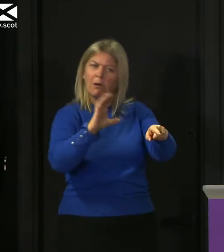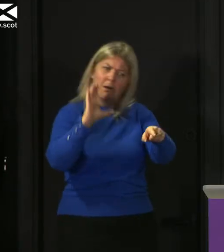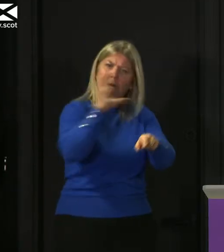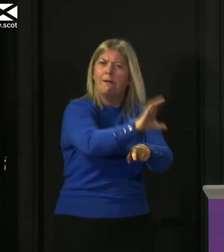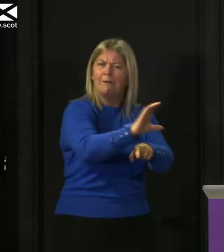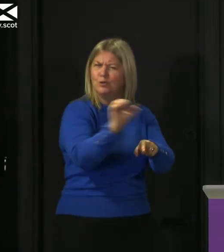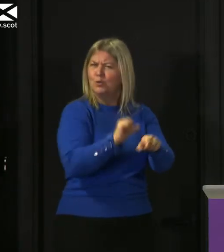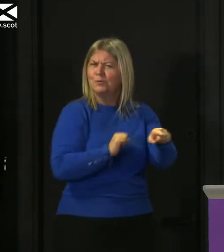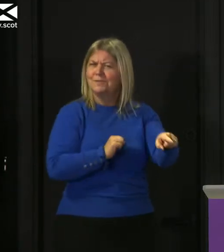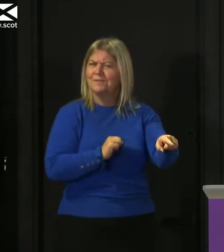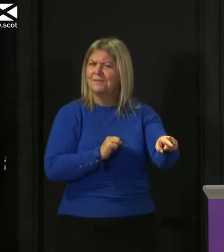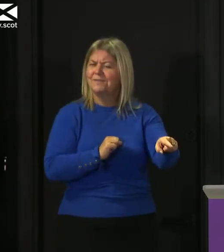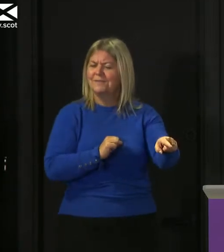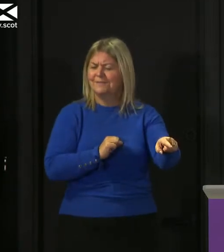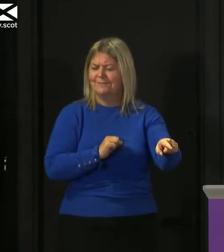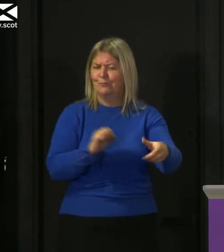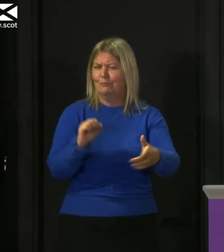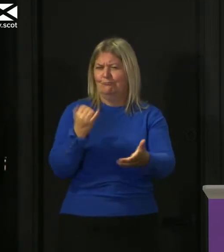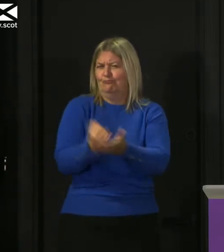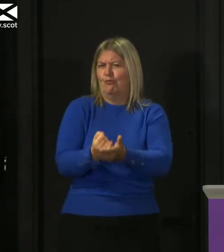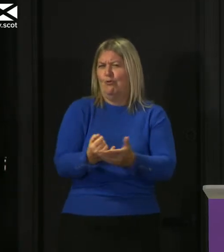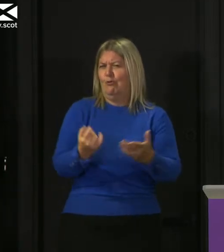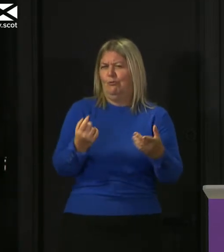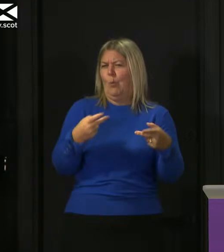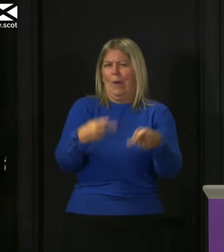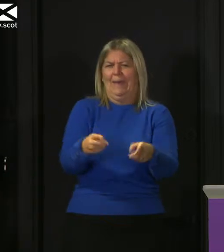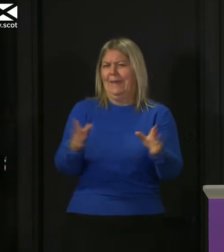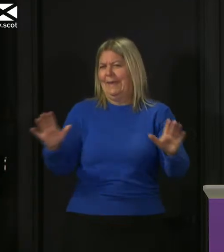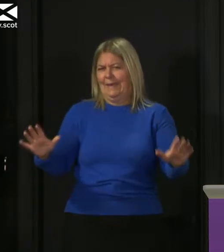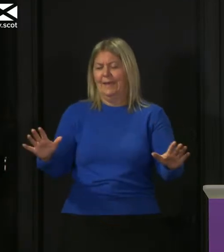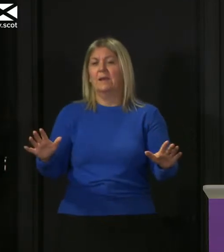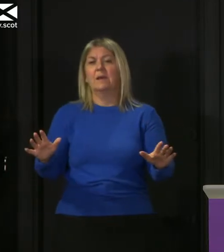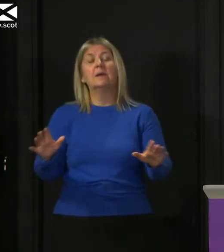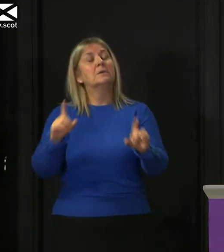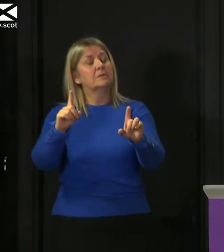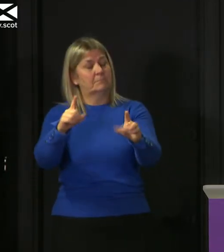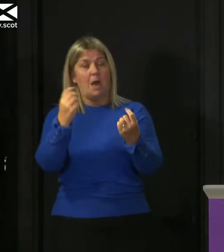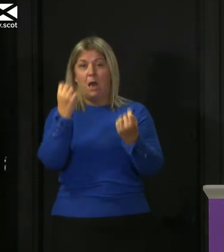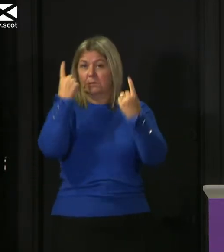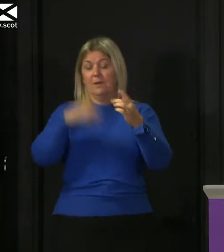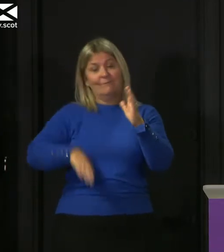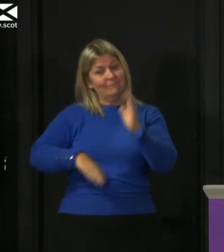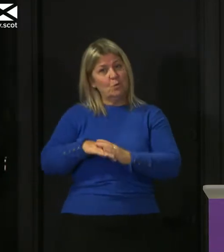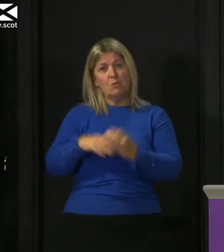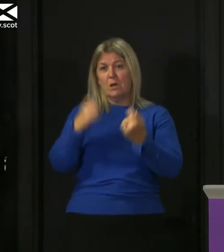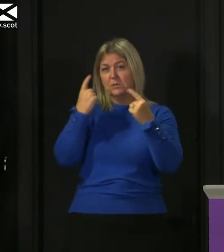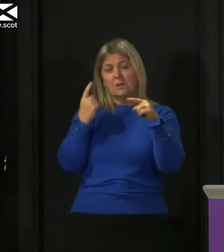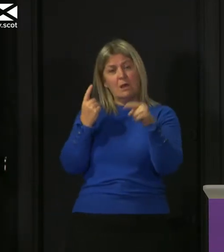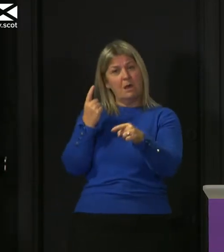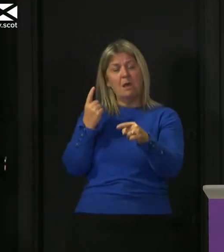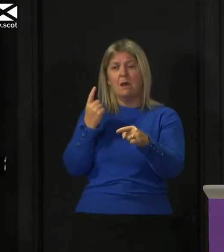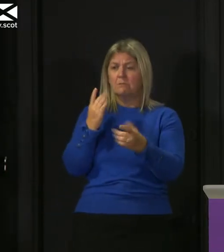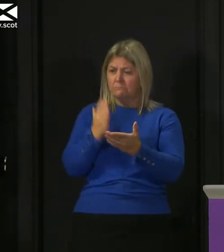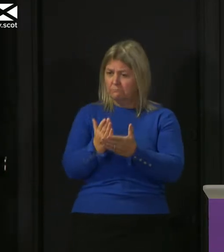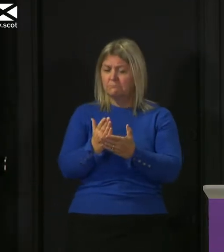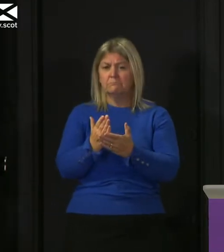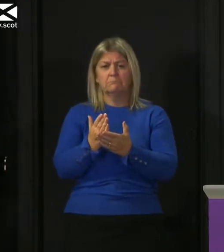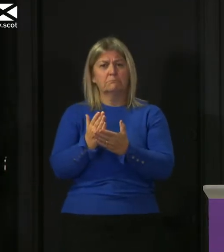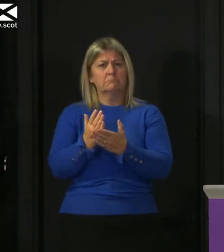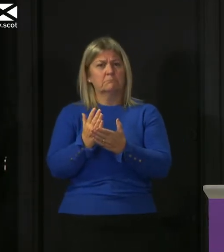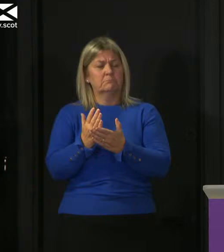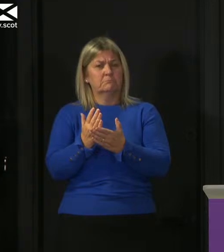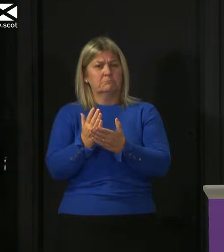and I don't think that is the right thing to do. That said, I understand and absolutely appreciate